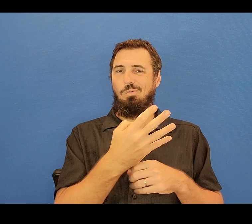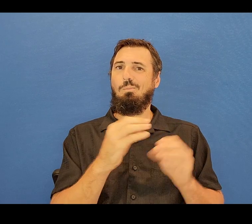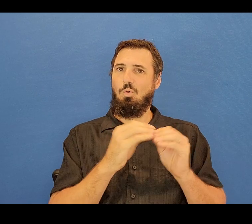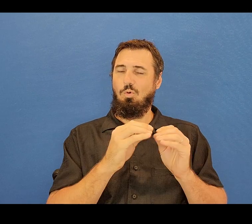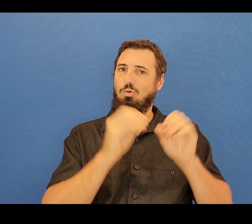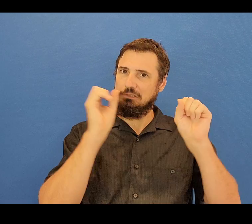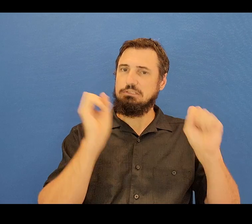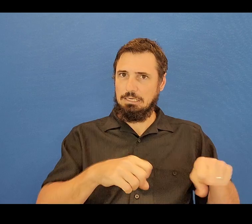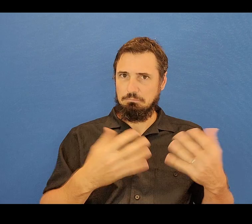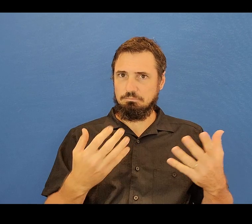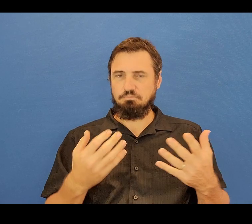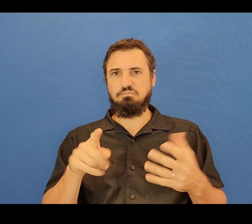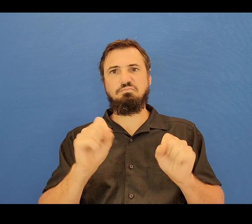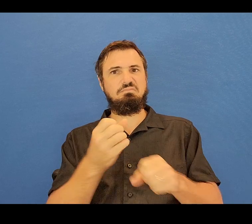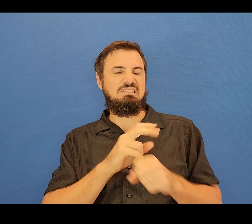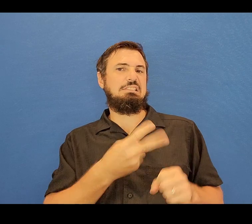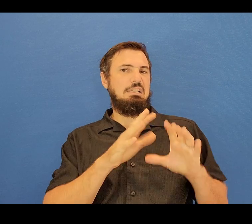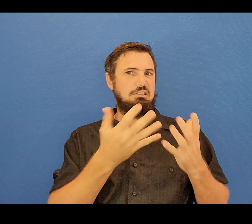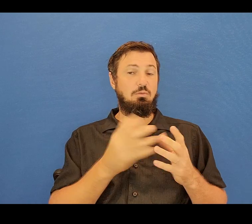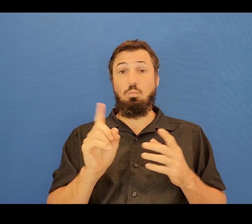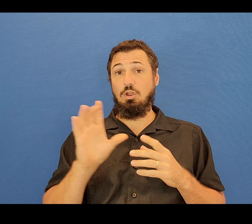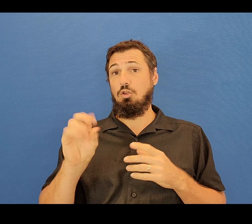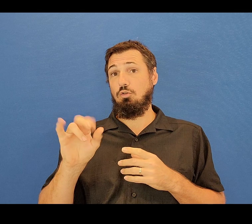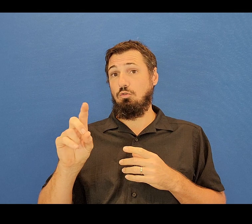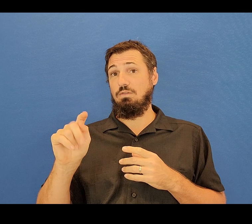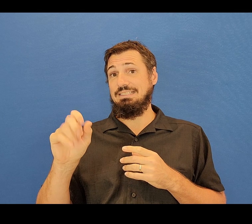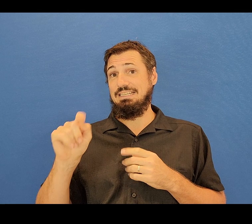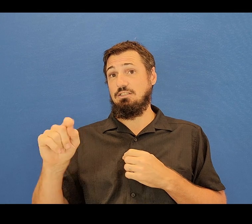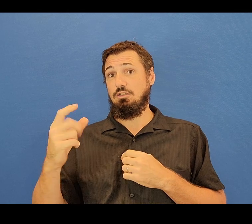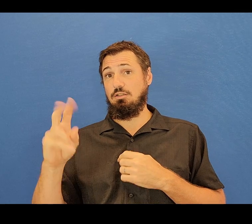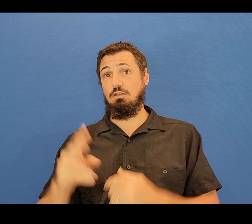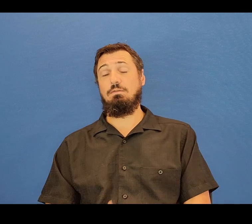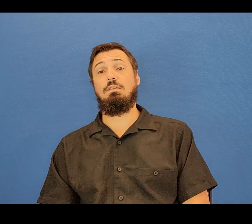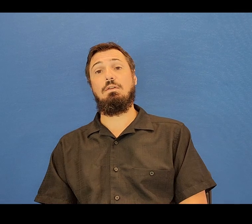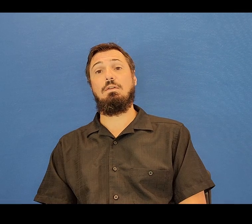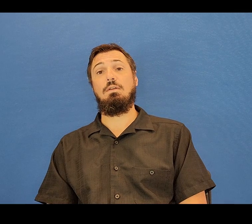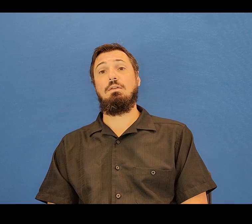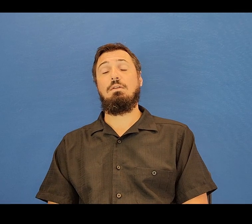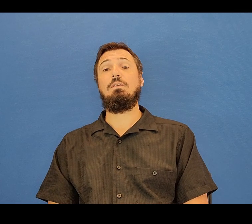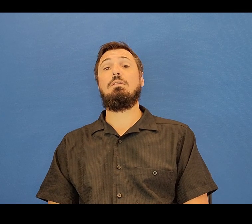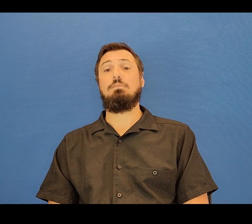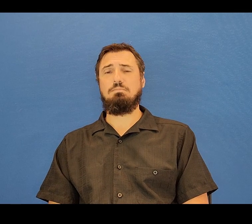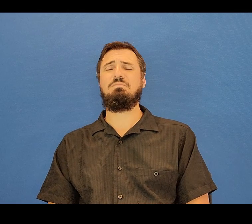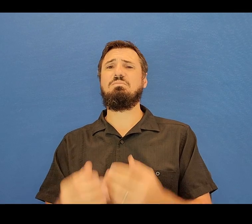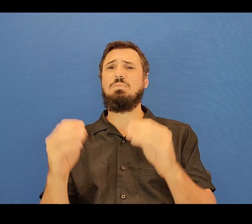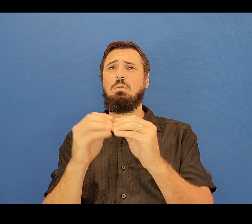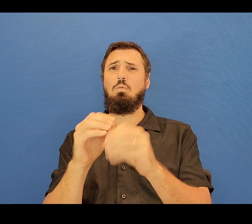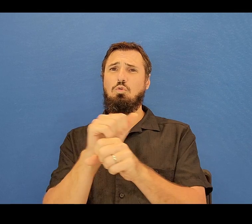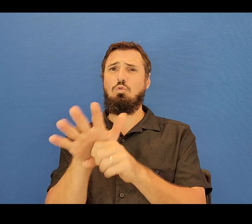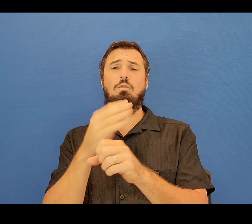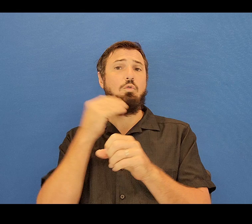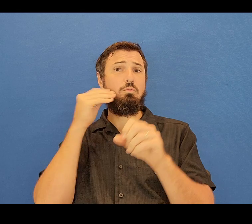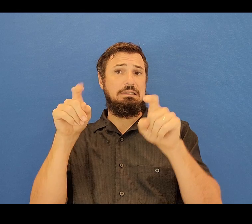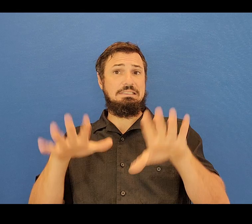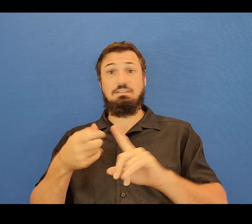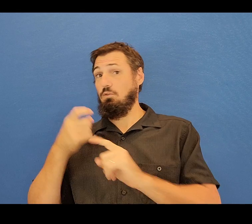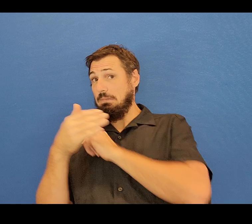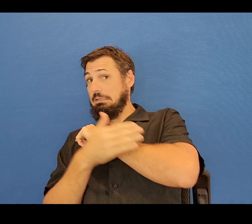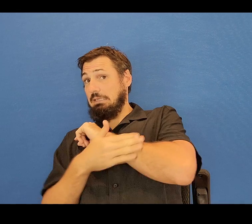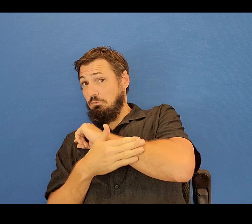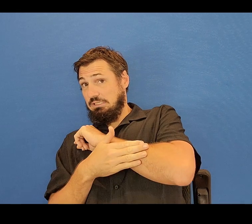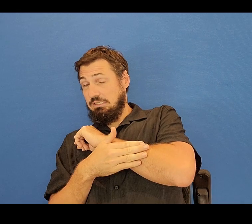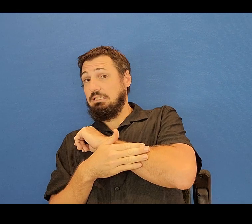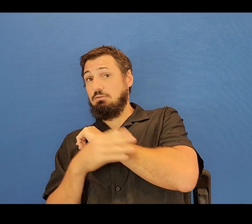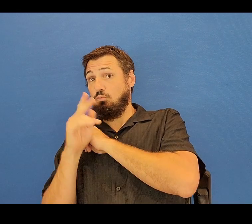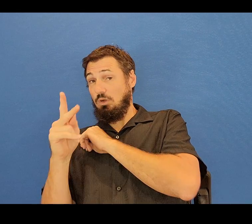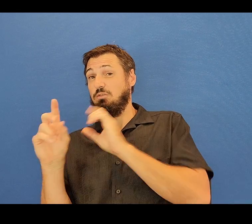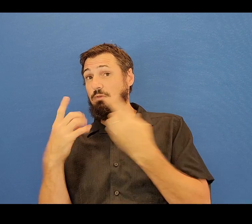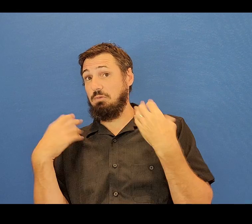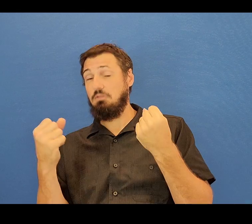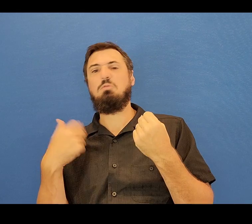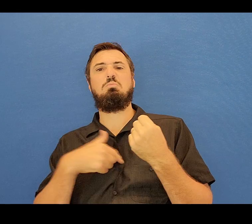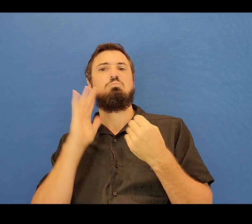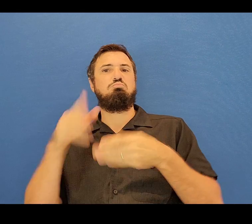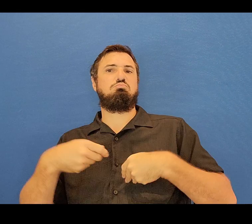ordered your first set, you can order a second set now at covidtest.gov. Additionally, another round of free COVID home test kits from the County and the Department of Health will be